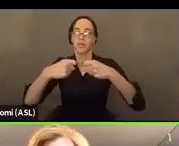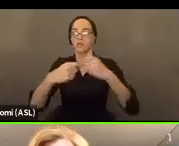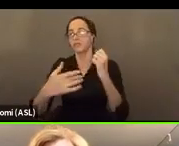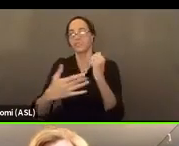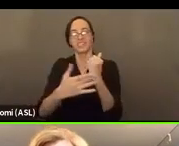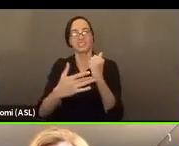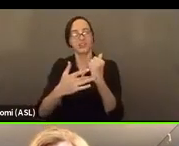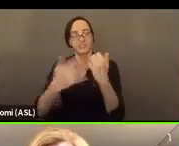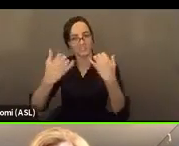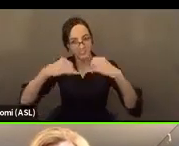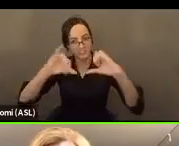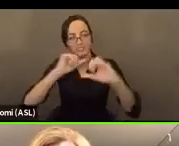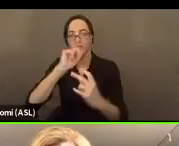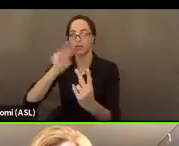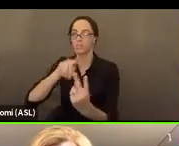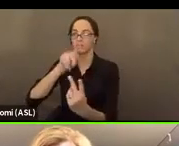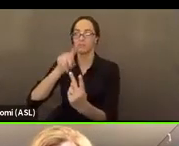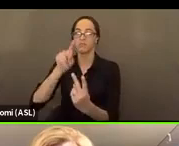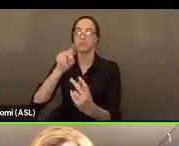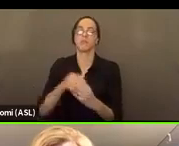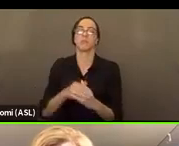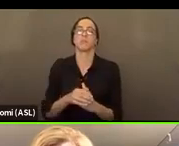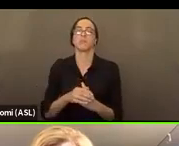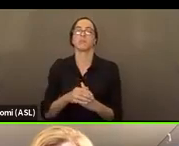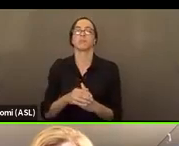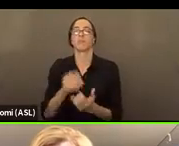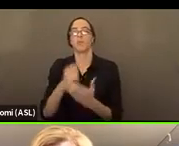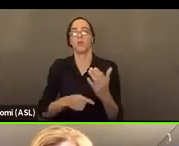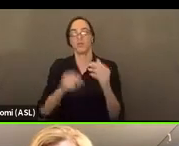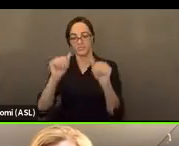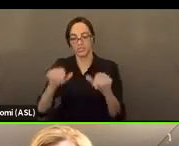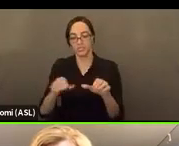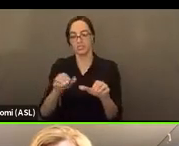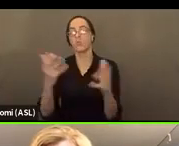when and what are some strategies that we know this happens to other families